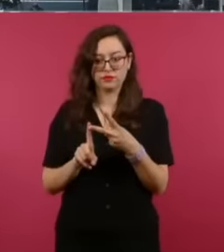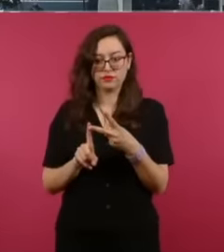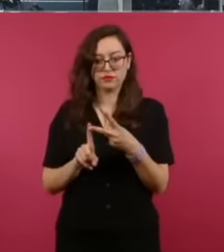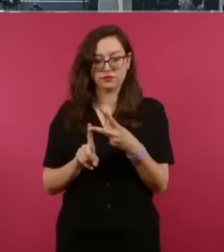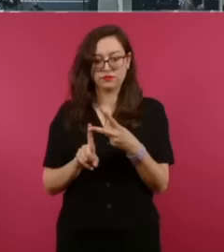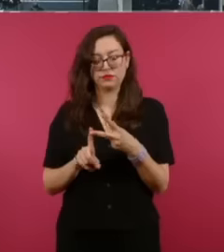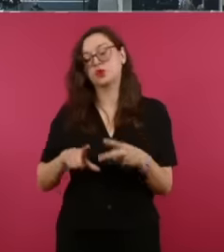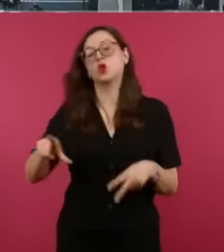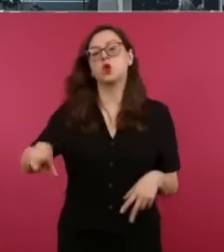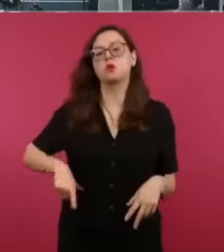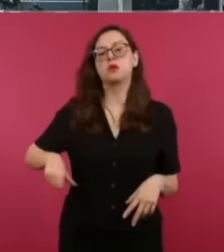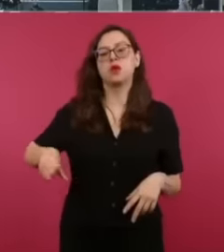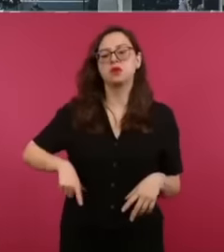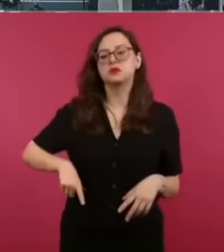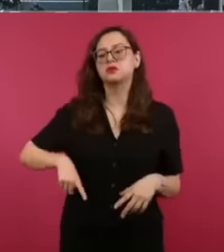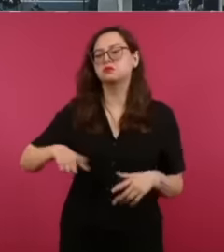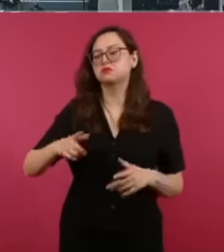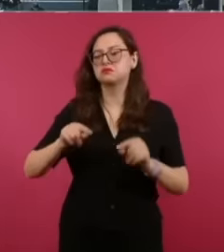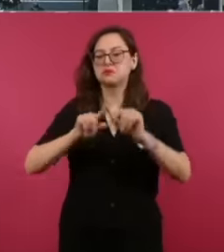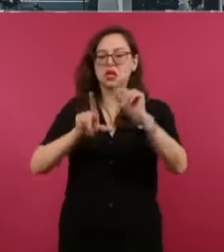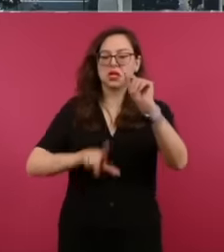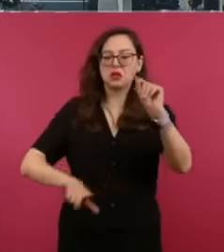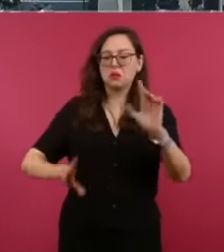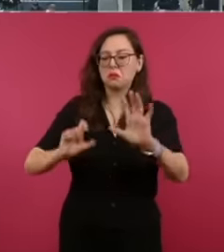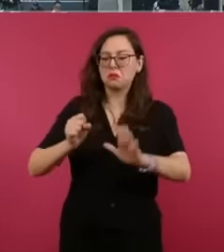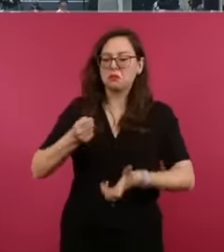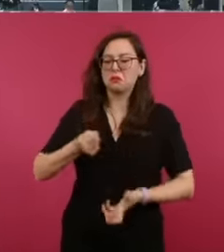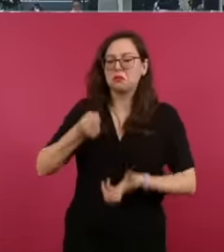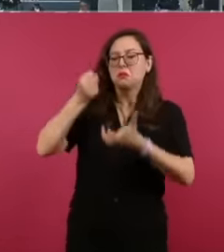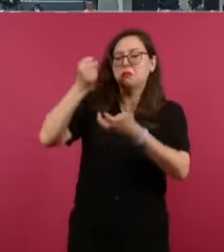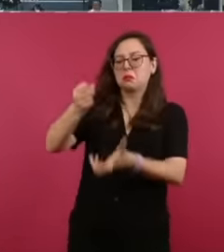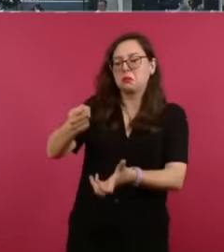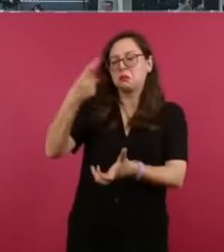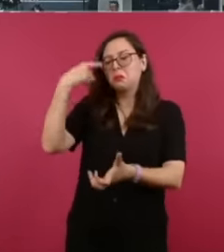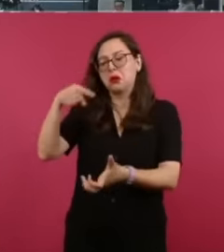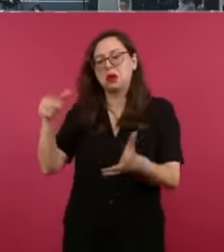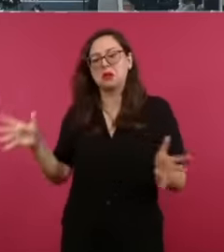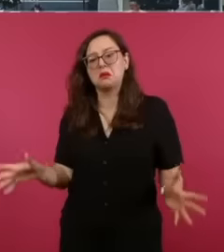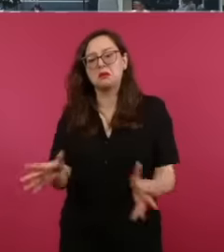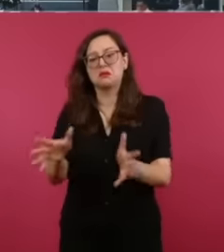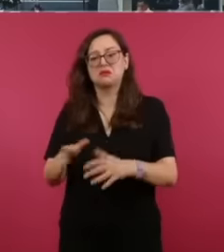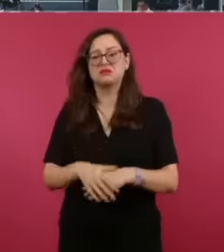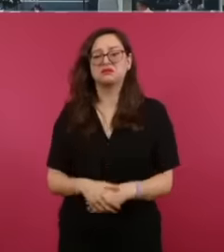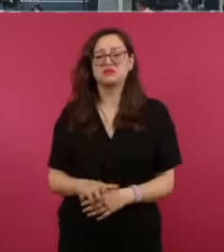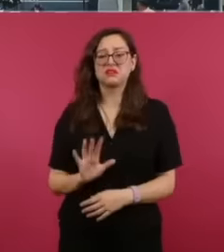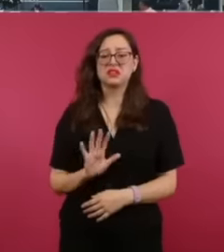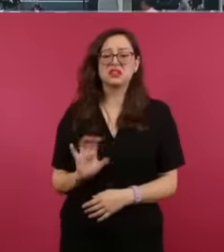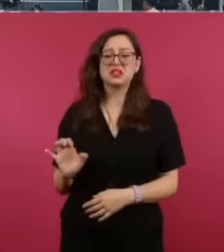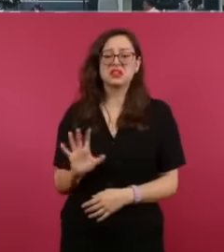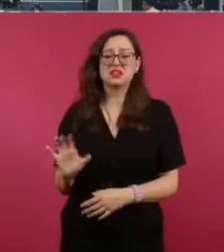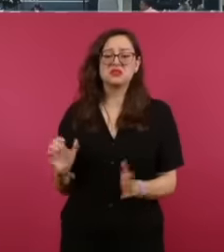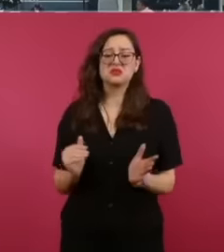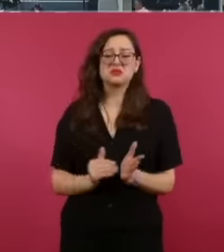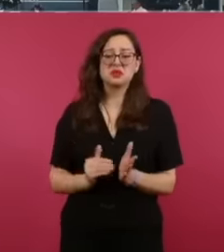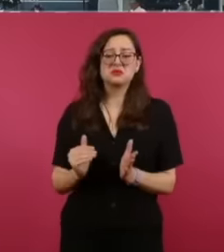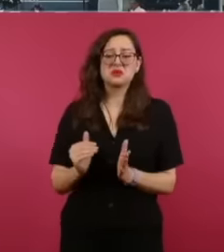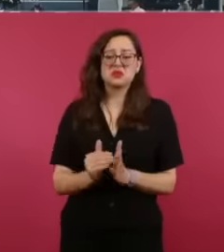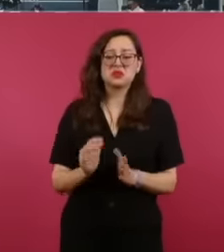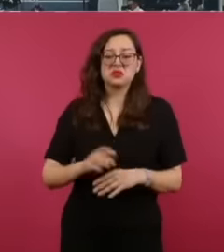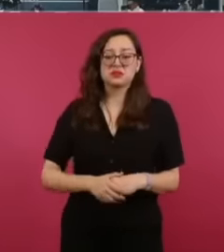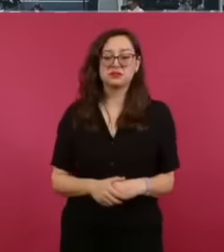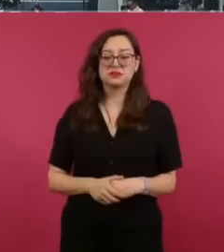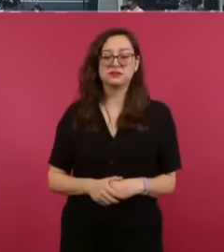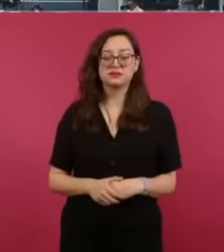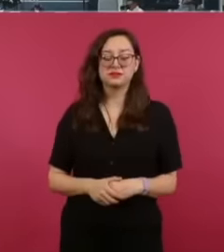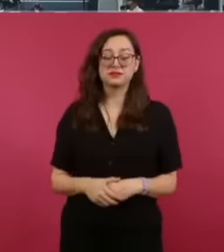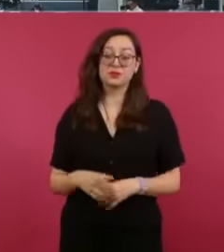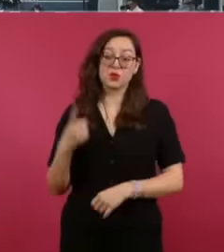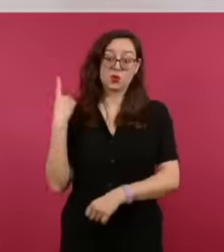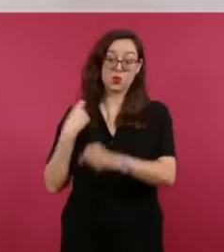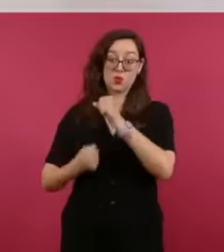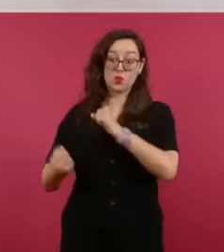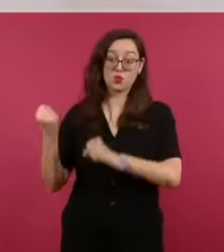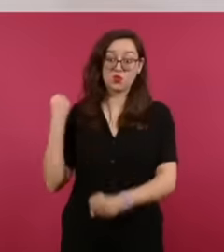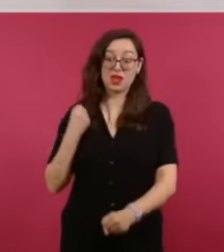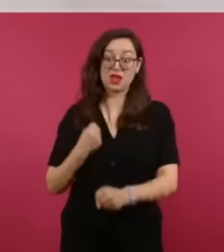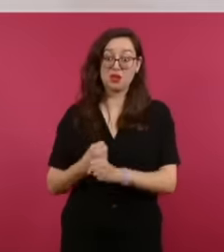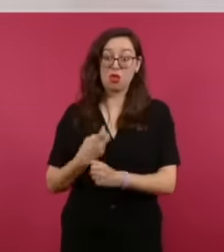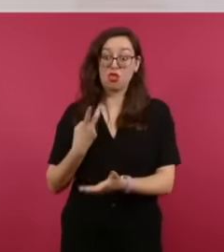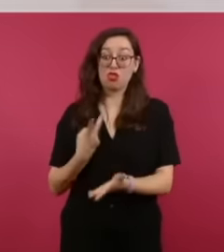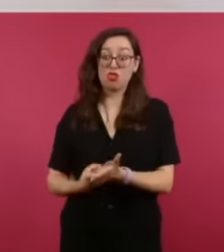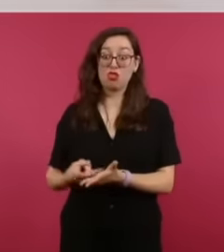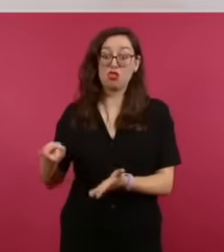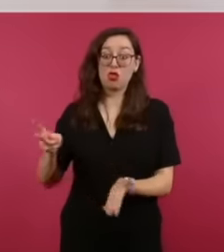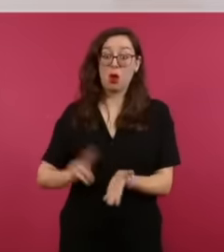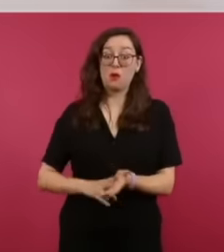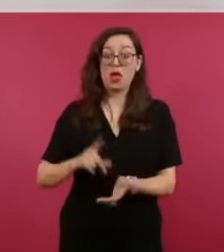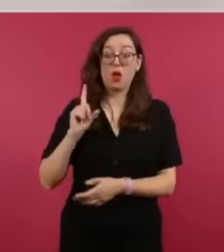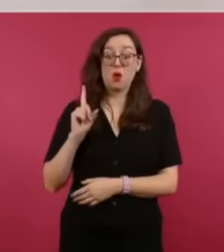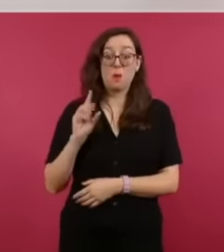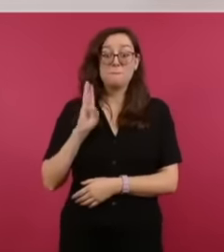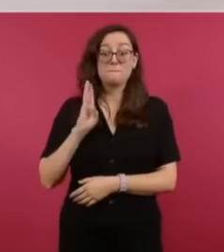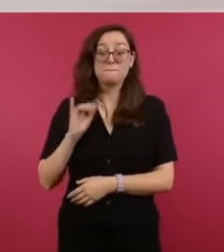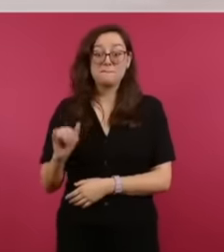million, last year it was a trillion double that did not happen, the southeast was